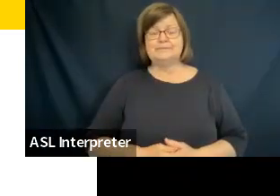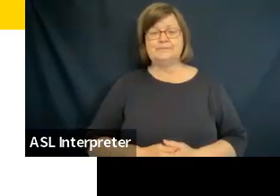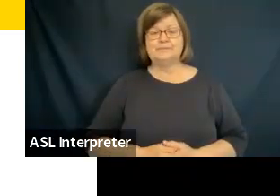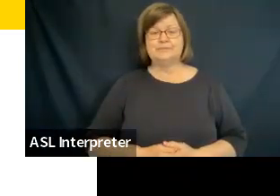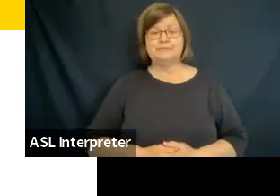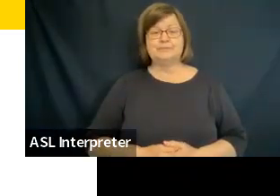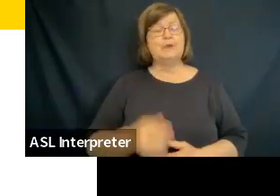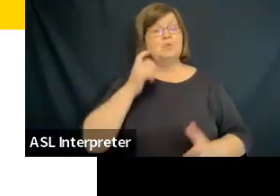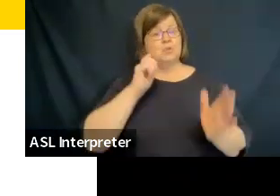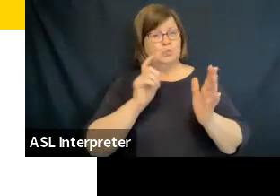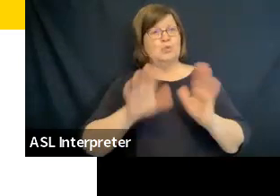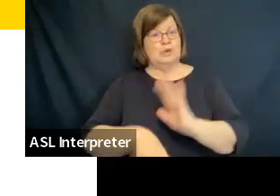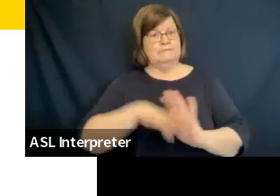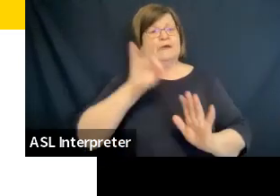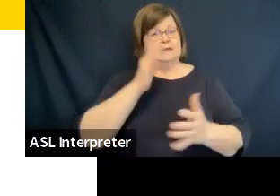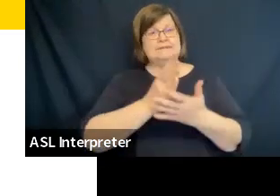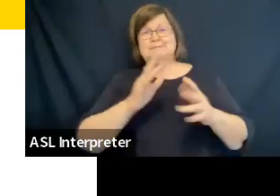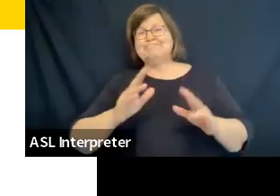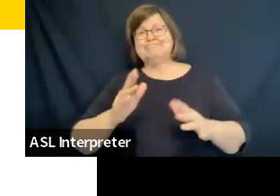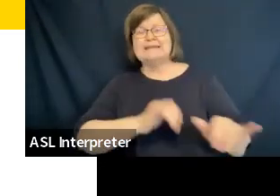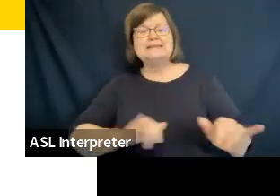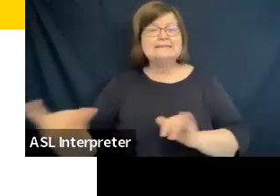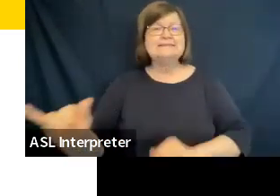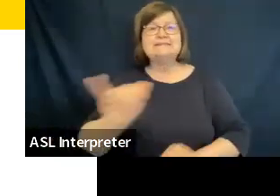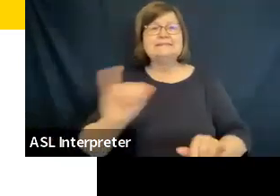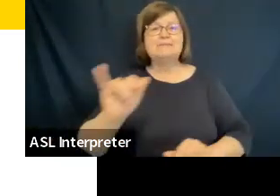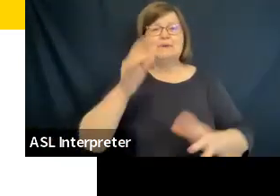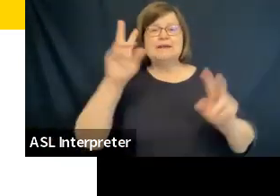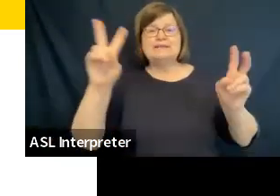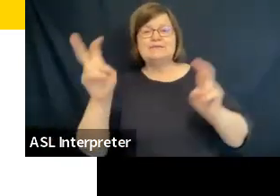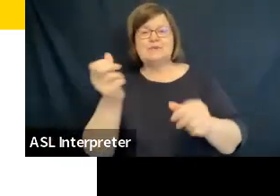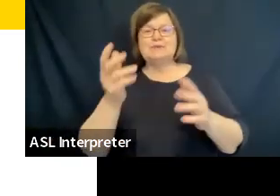We found that some similar themes and findings emerged across both of these research projects.